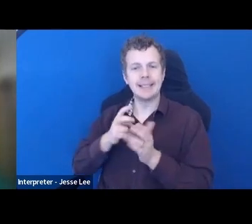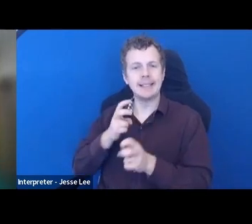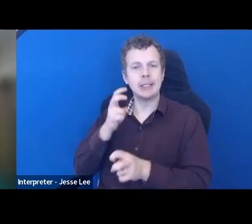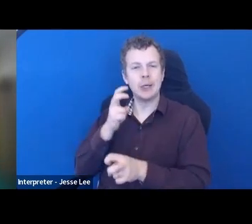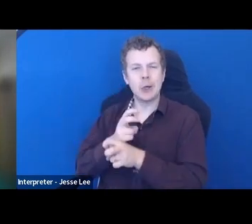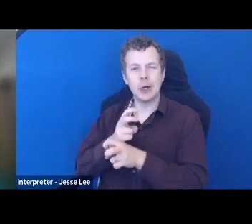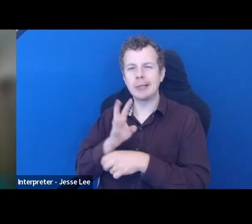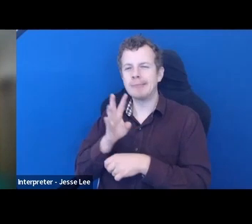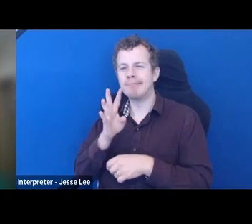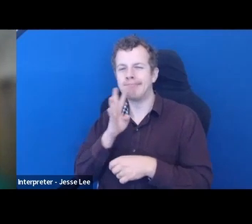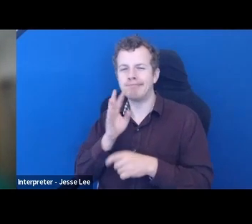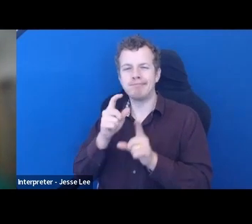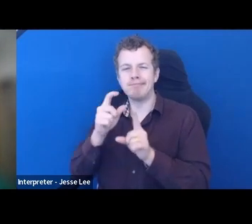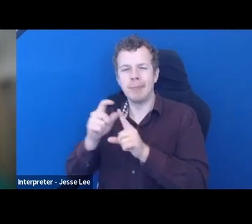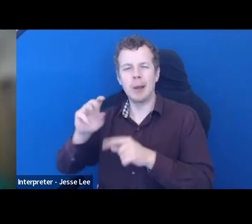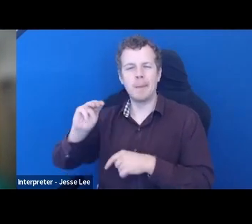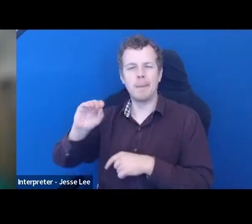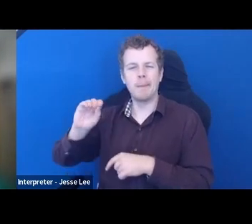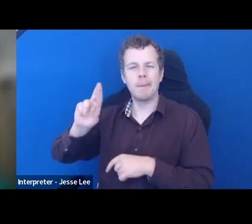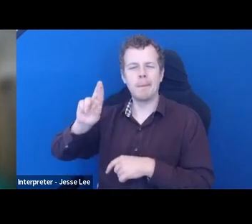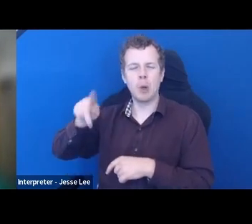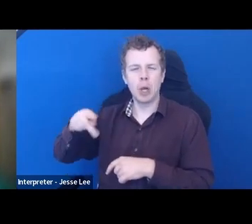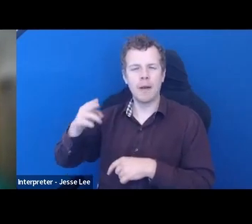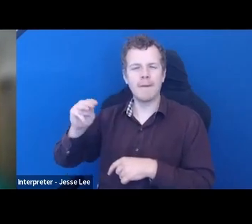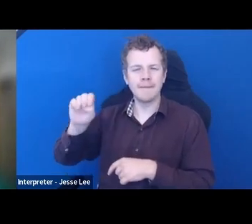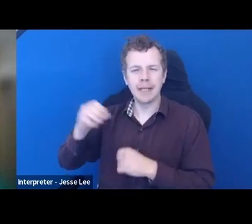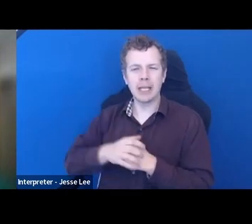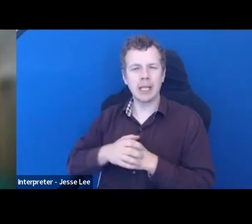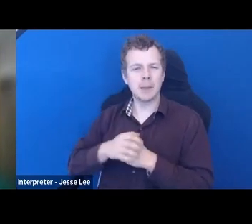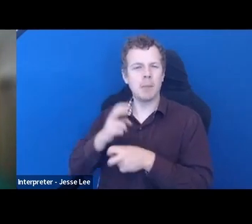Difficulty with narrative skills, verbal reasoning.